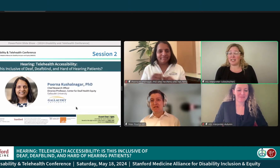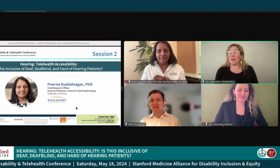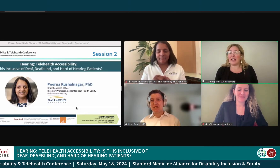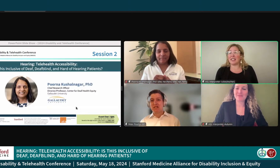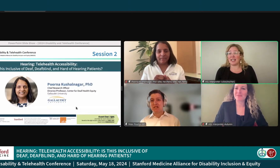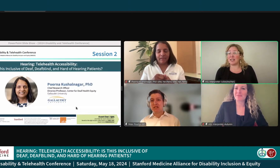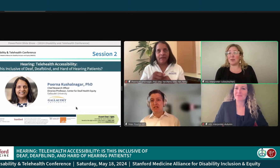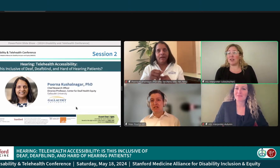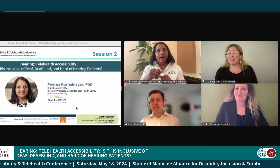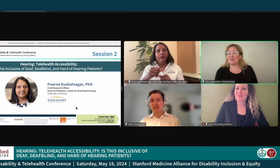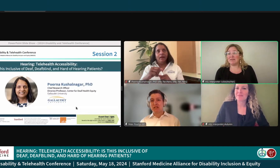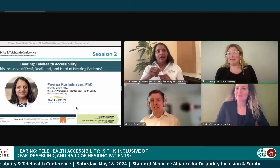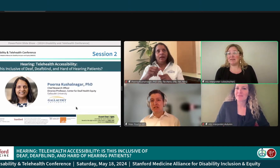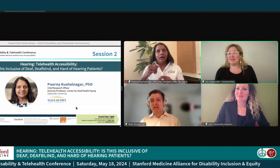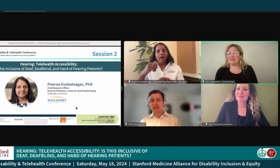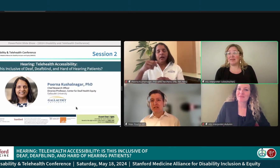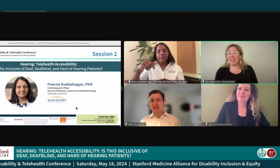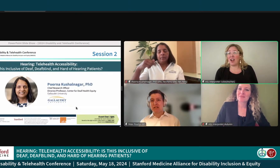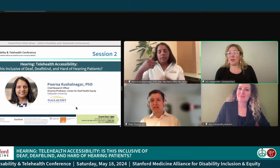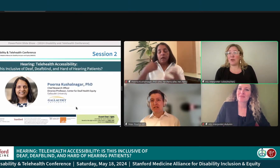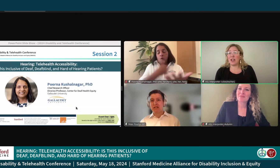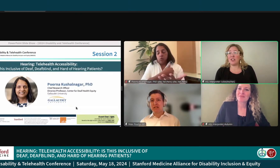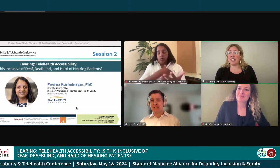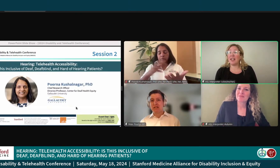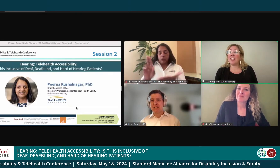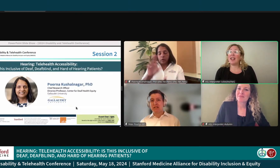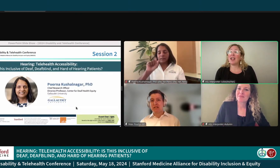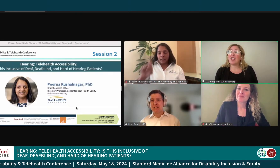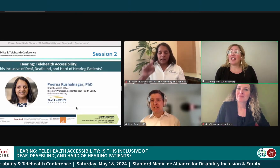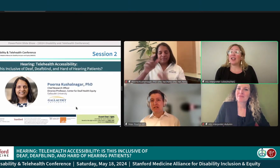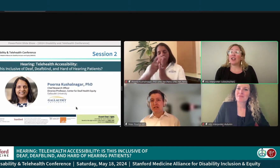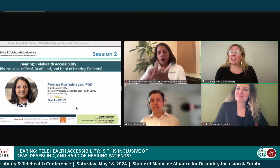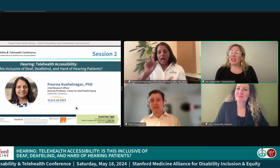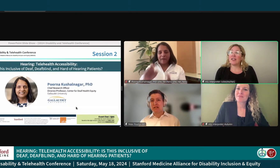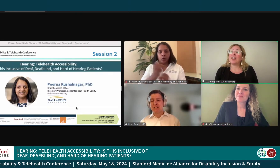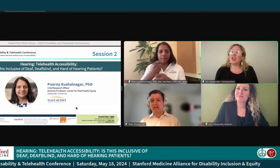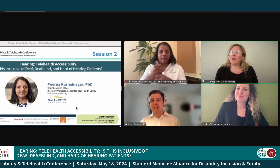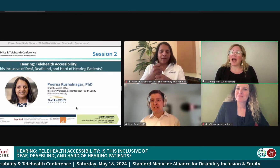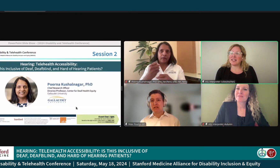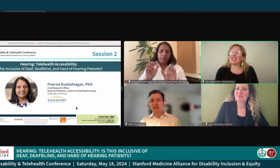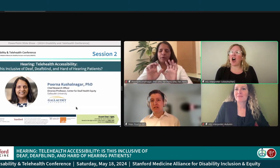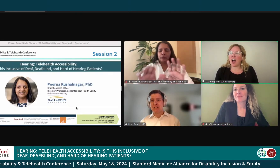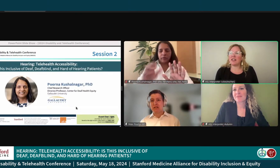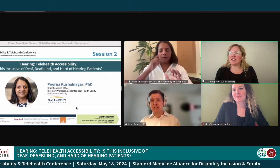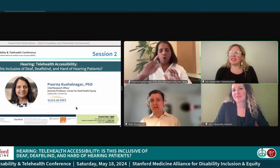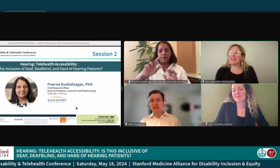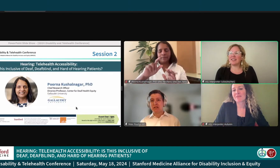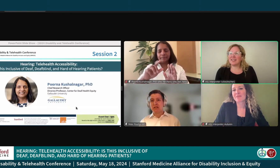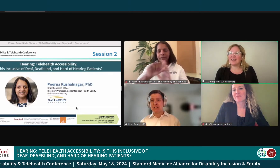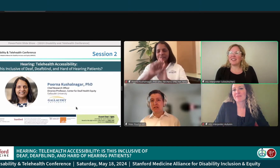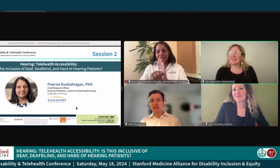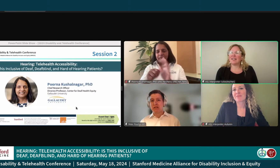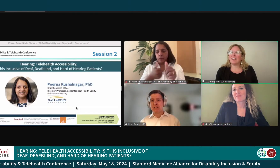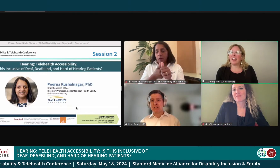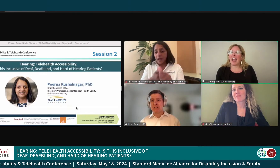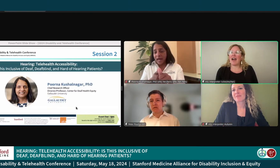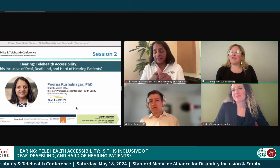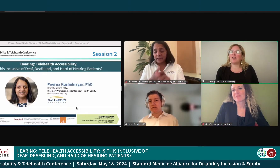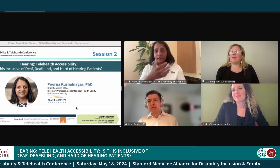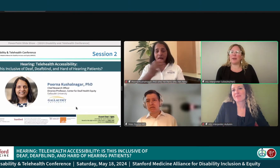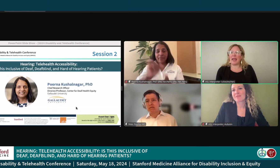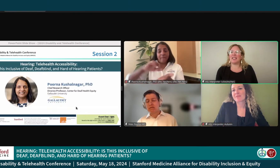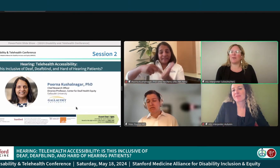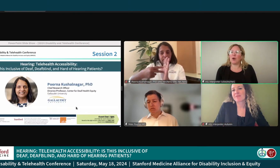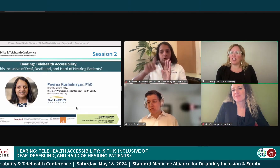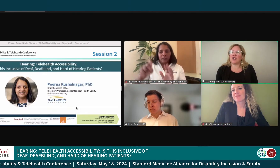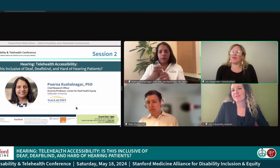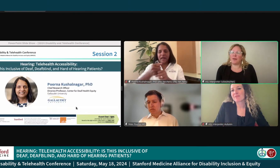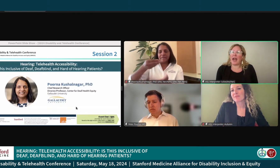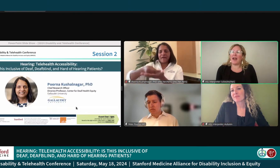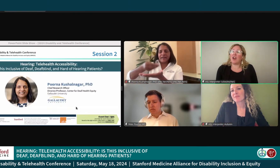to make it accessible, the law requires it. The US laws have to be made to push that